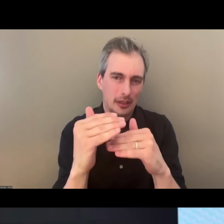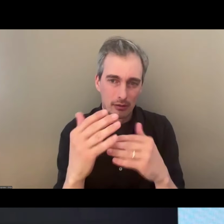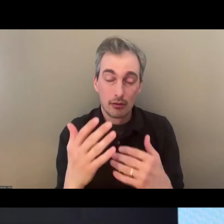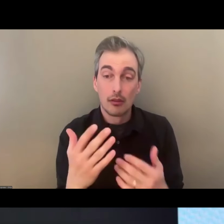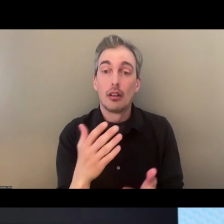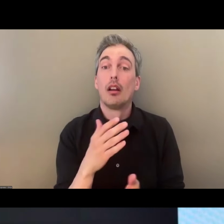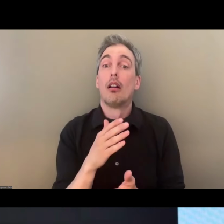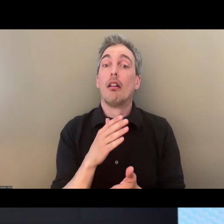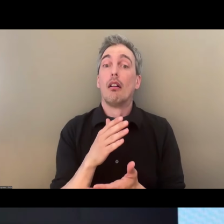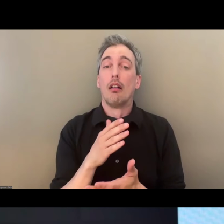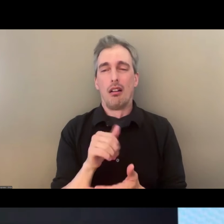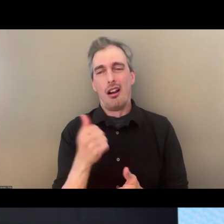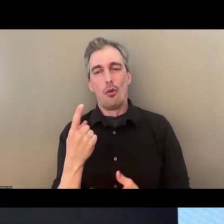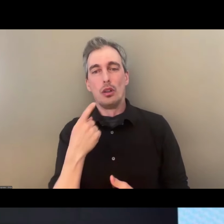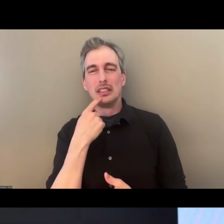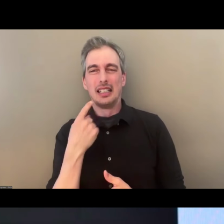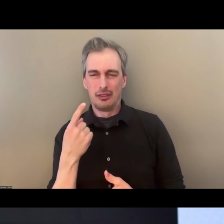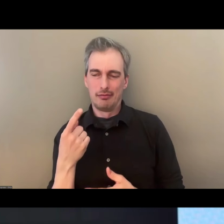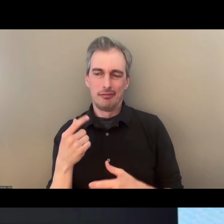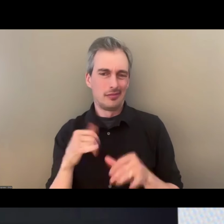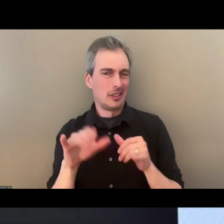So you can't see every nuance of sound.